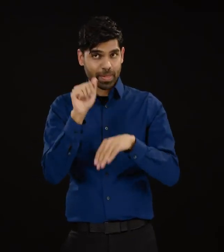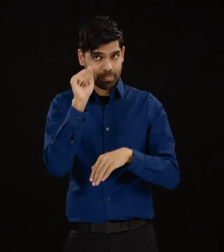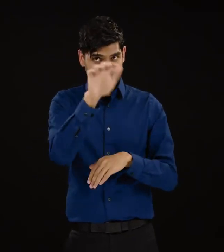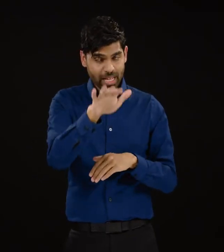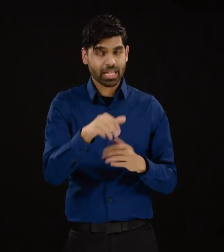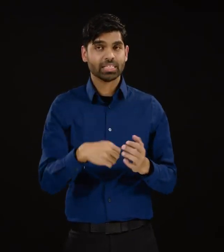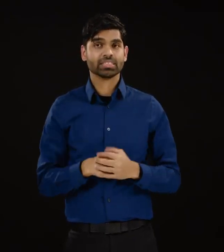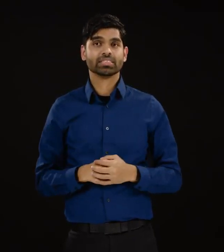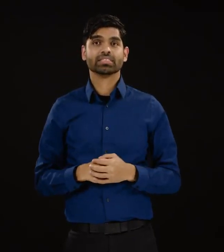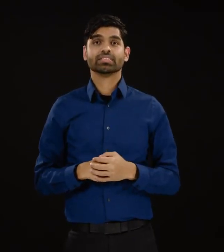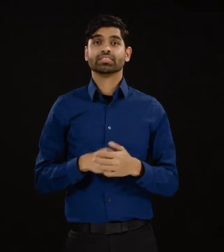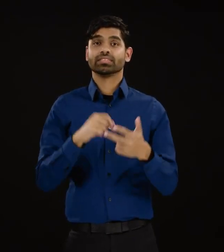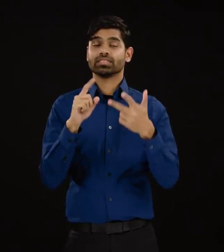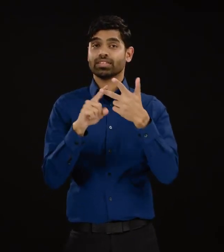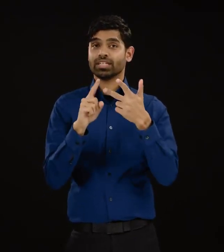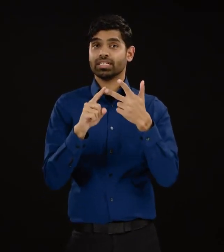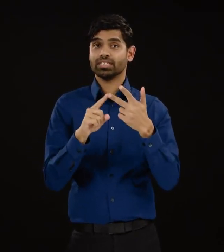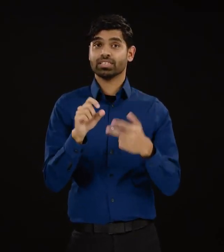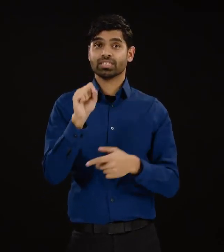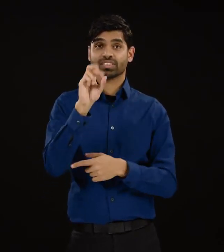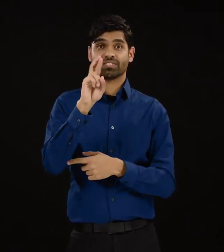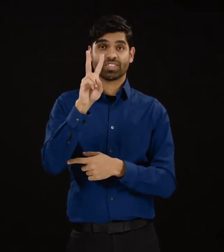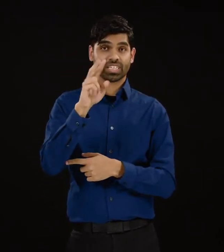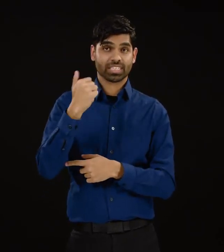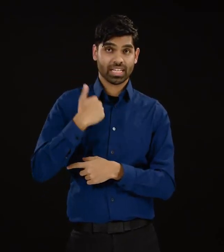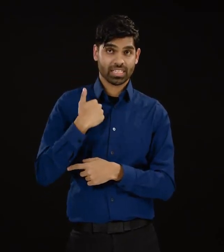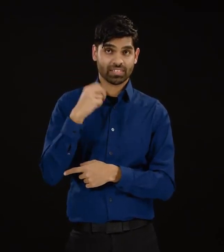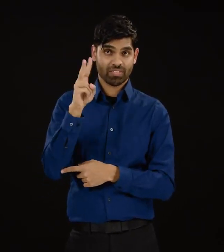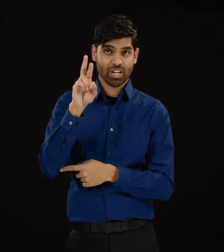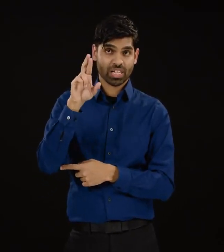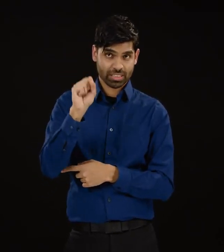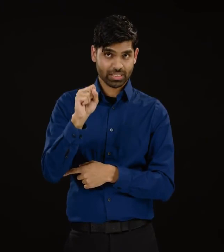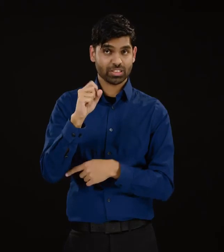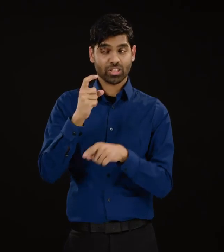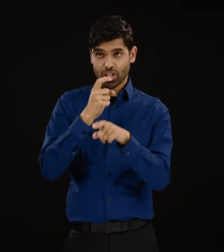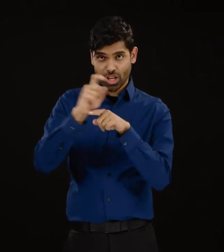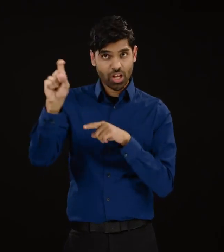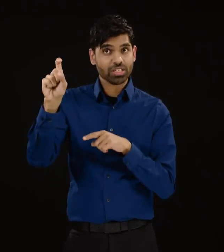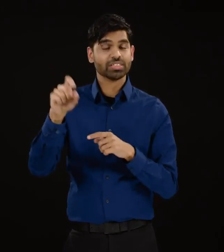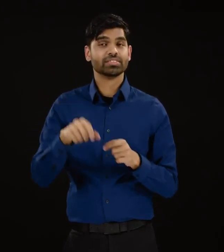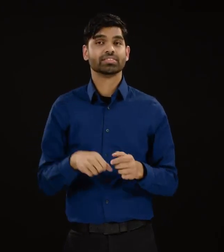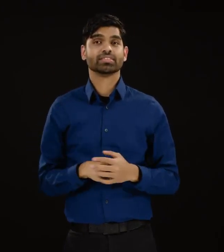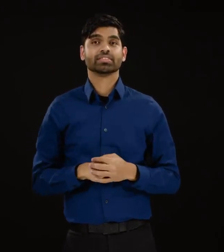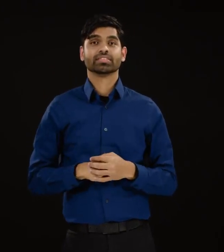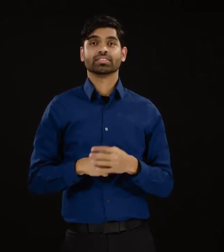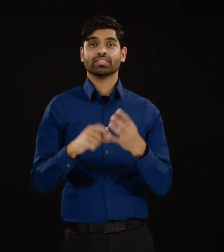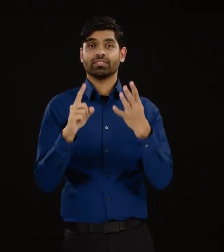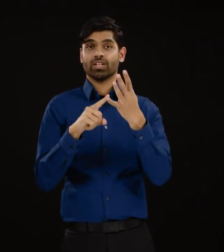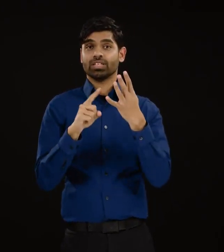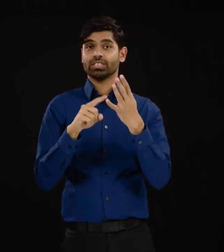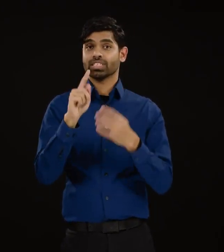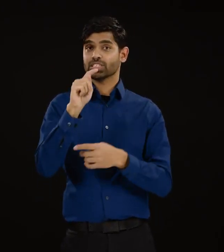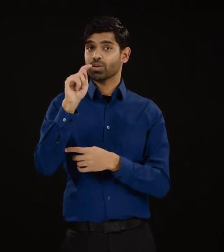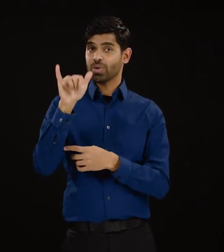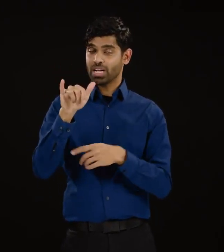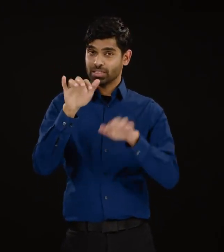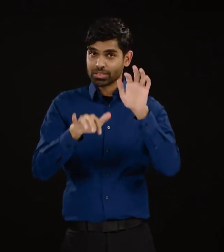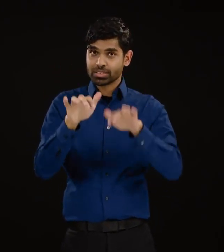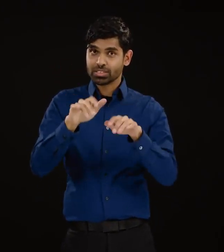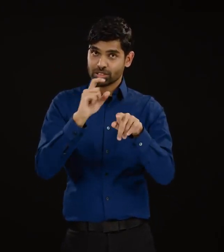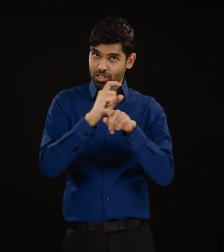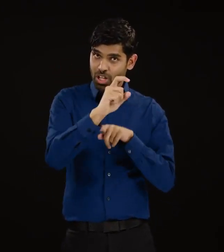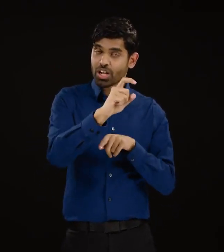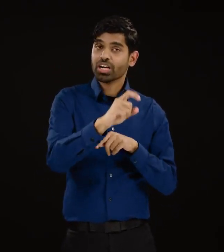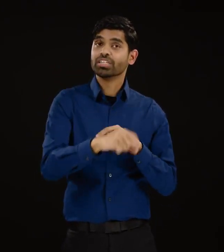Use SRV Canada VRS to call Toll-free: 1-877-249-CRTC (2782)